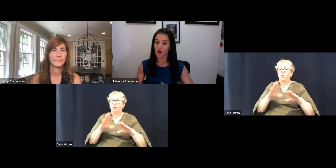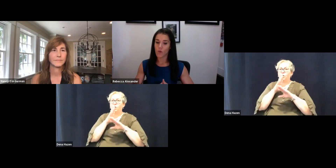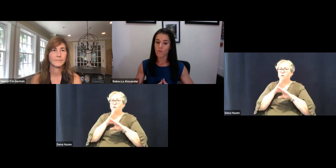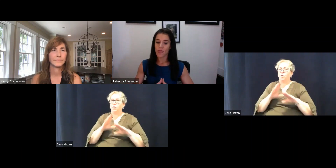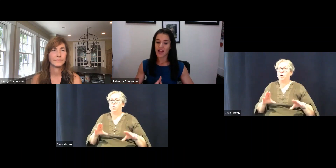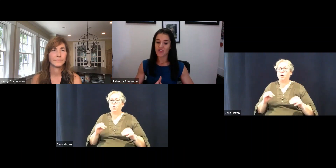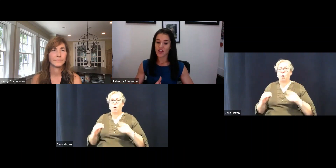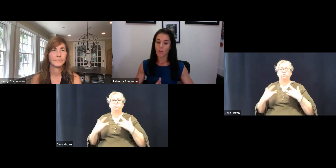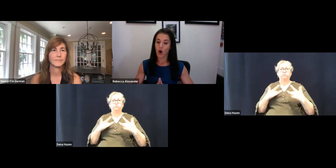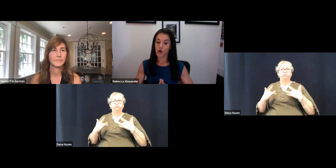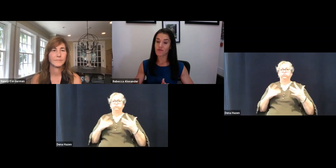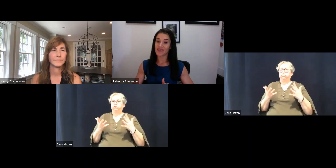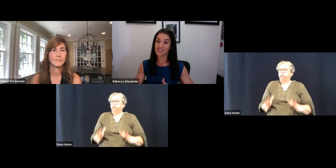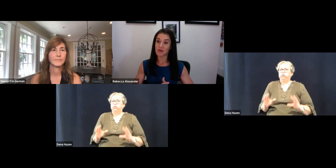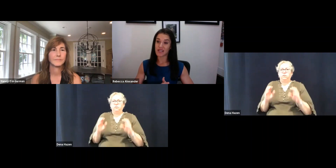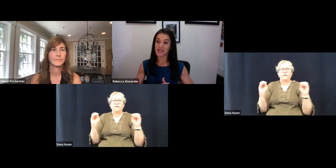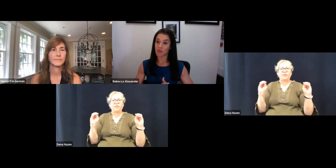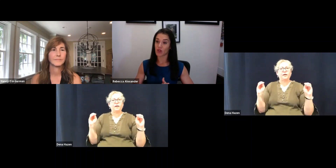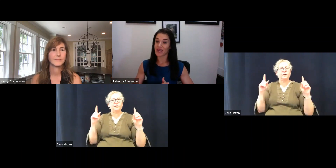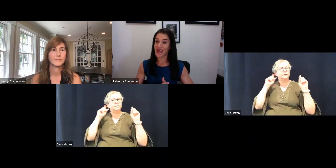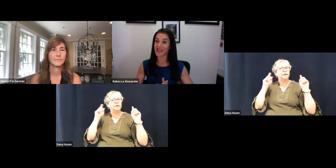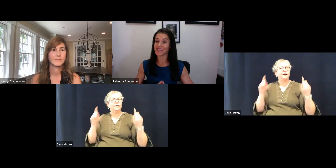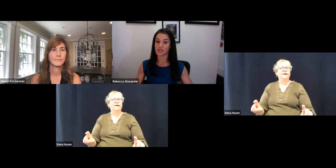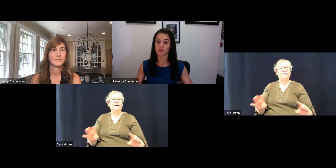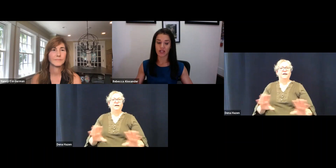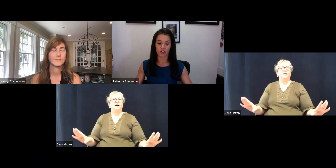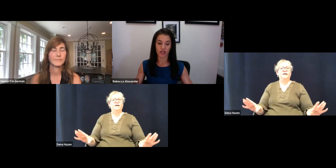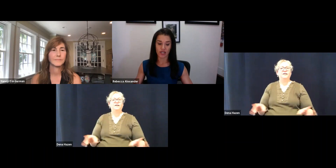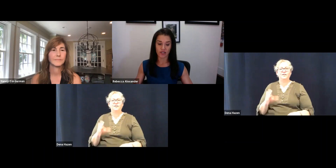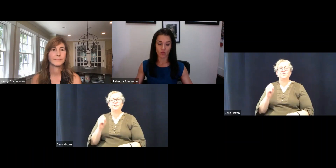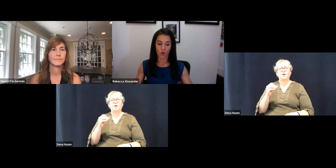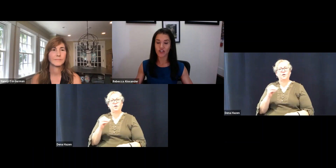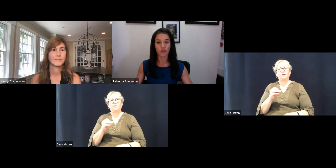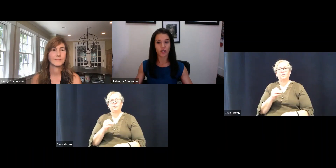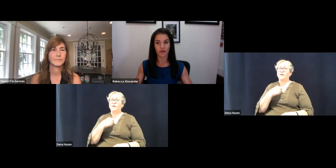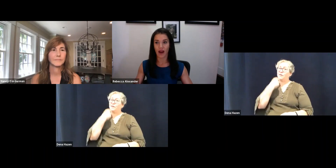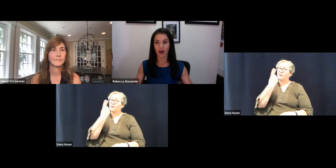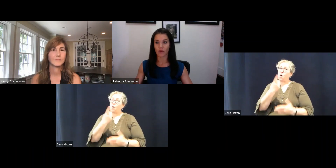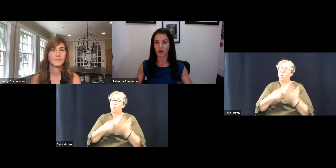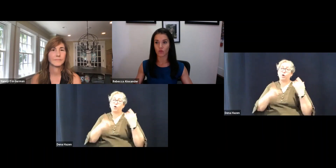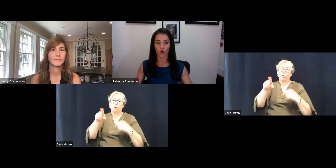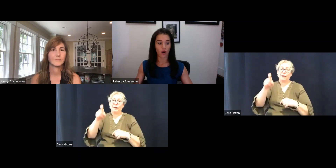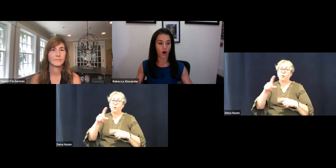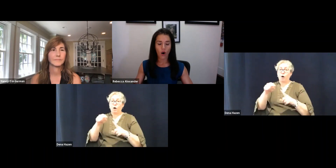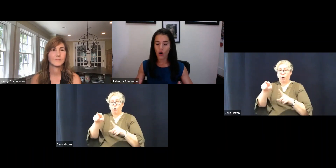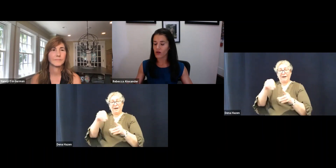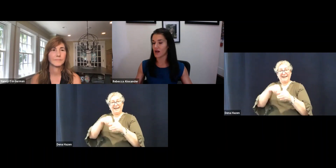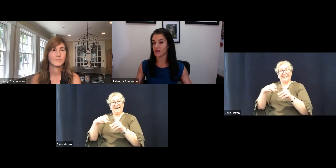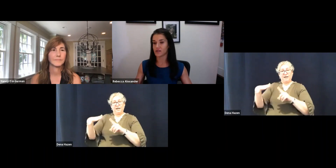So I think part of it is being able, again, to speak your needs. When you're in an environment for all of us